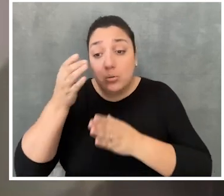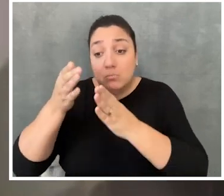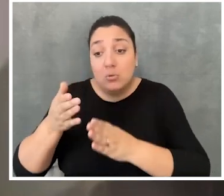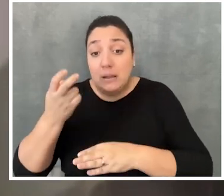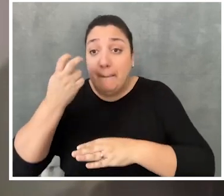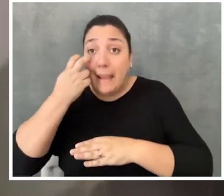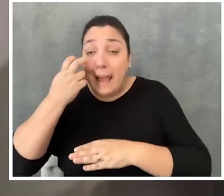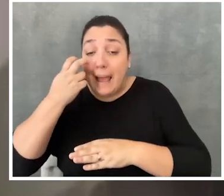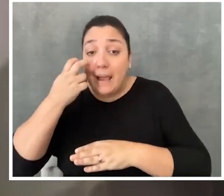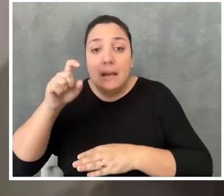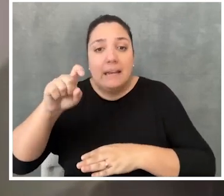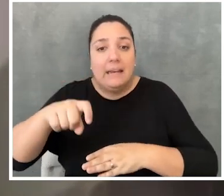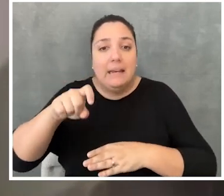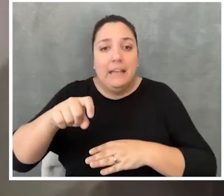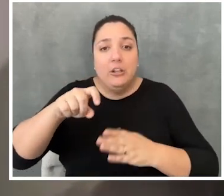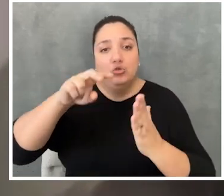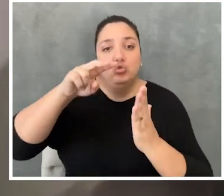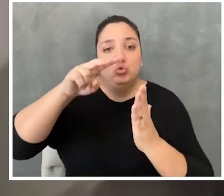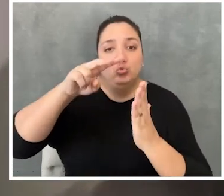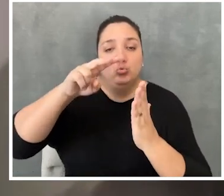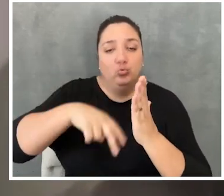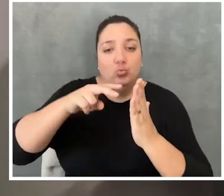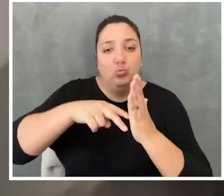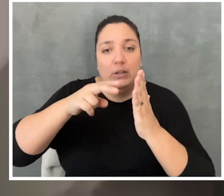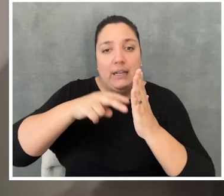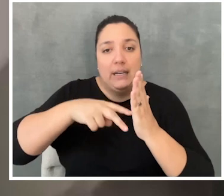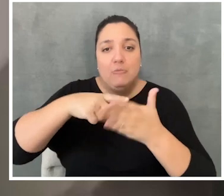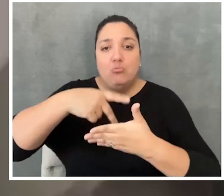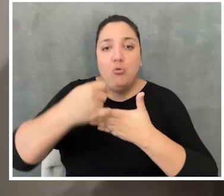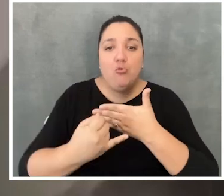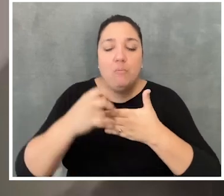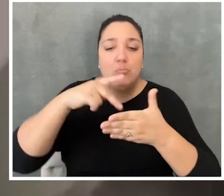And so getting the information in an accessible format has also been a barrier.